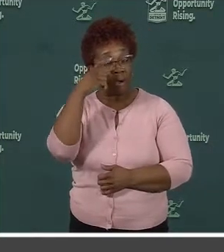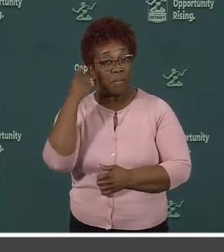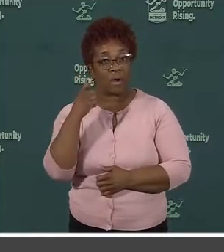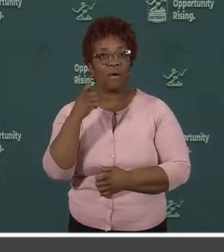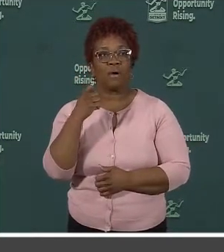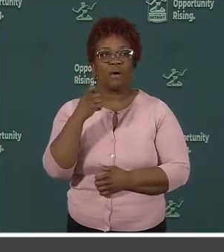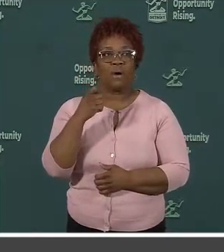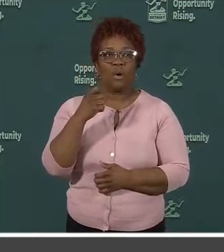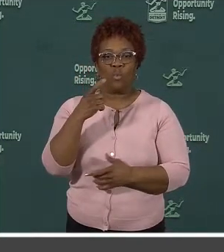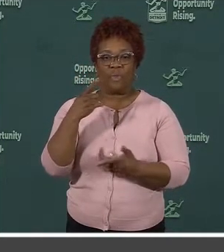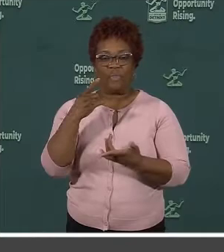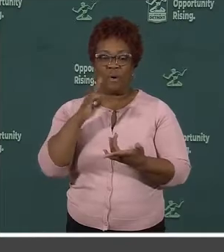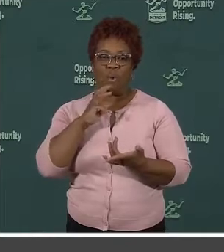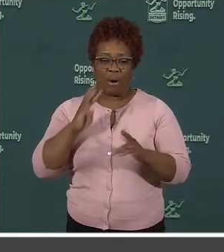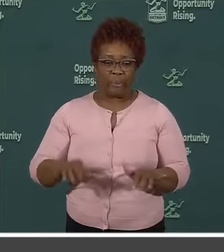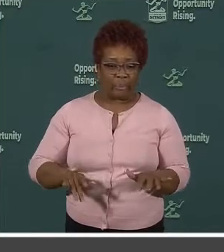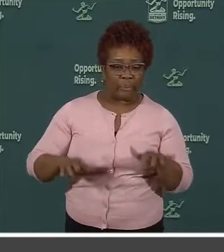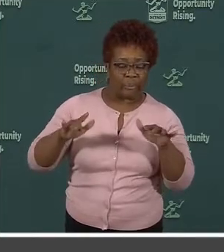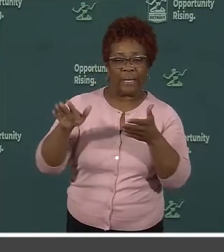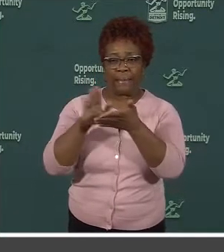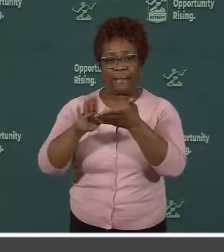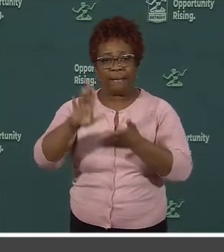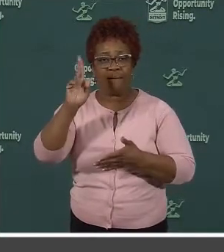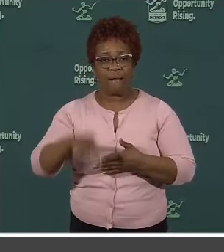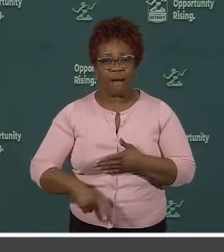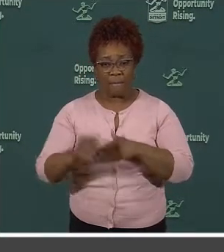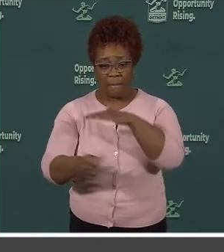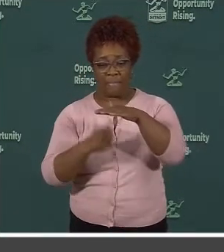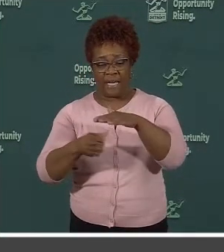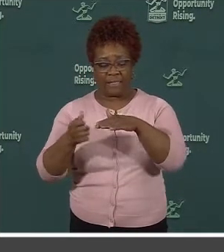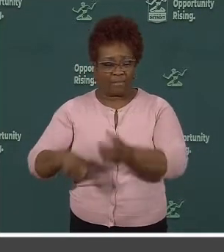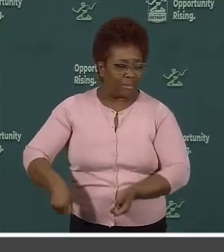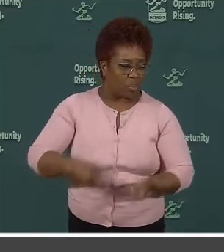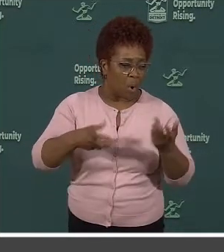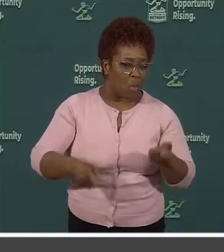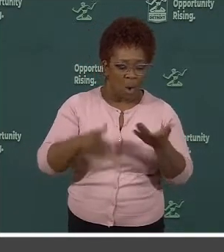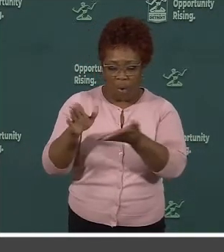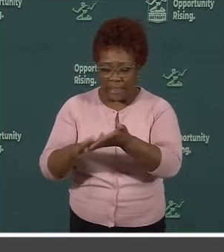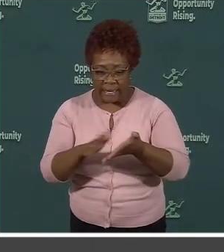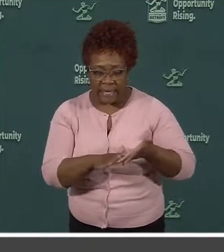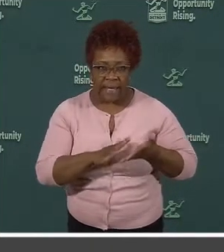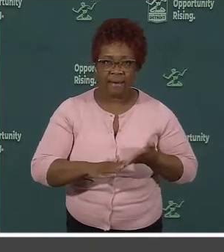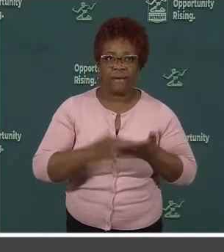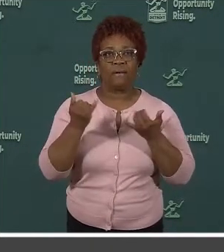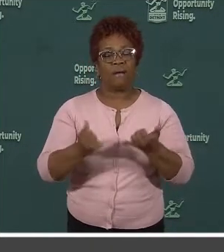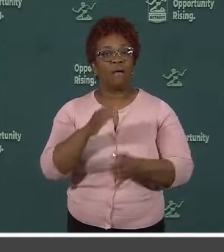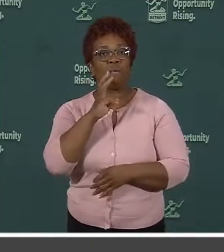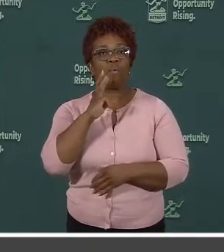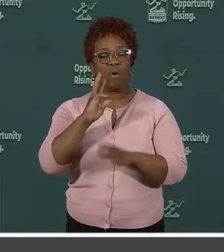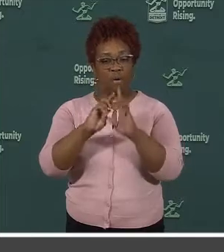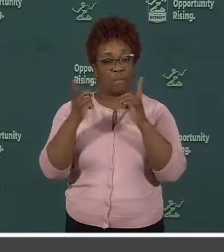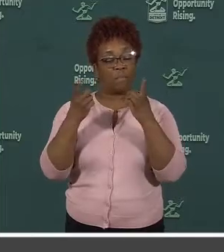FLOOD CLEANUPS AND WENT INTO BASEMENTS AND HAULED STUFF OUT AND HAULED IT AWAY AND NOW THE WATER DEPARTMENT IS ABOUT TO LAUNCH A NEW INITIATIVE TO